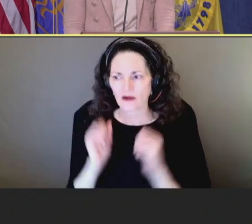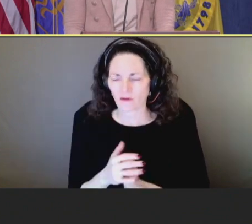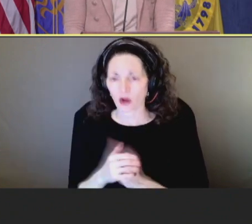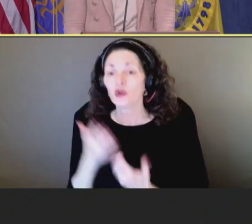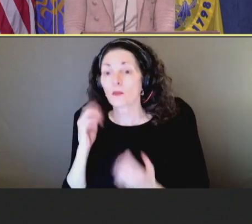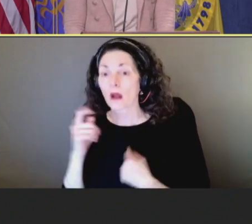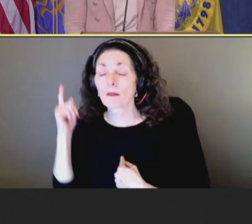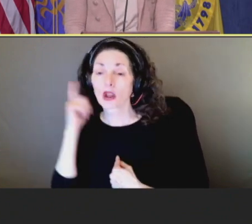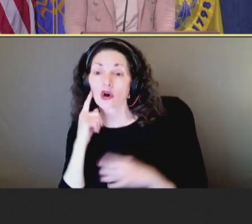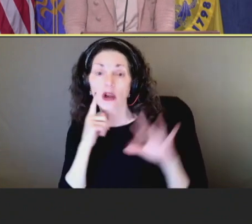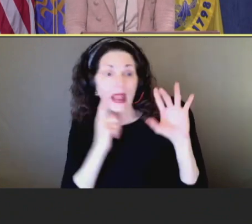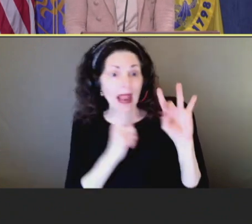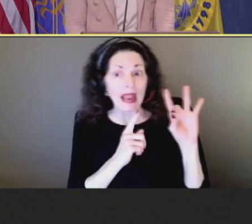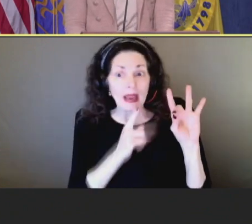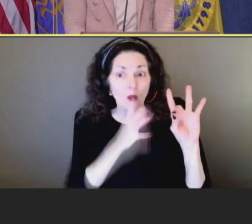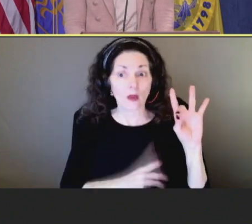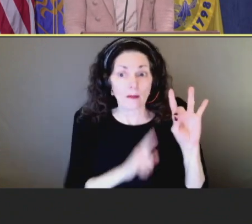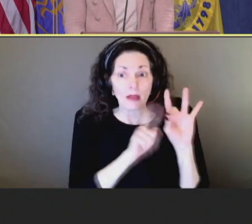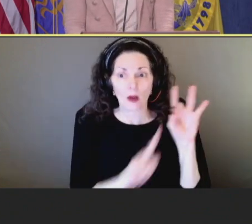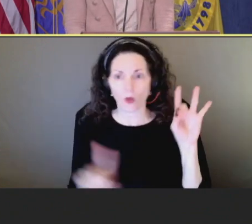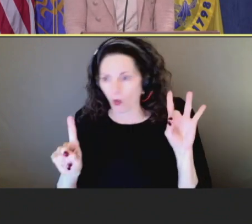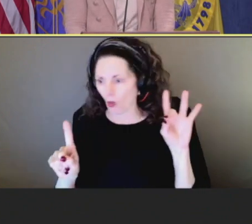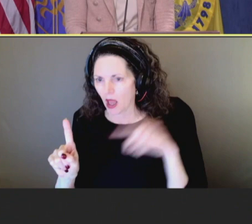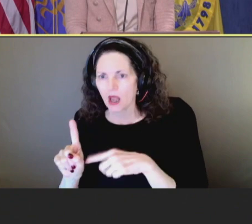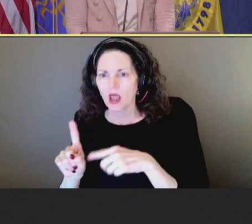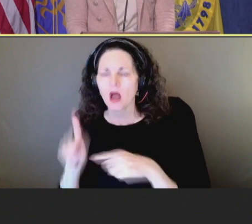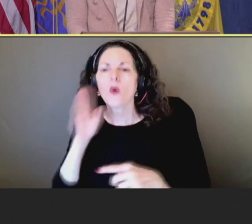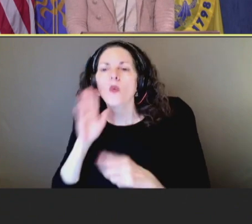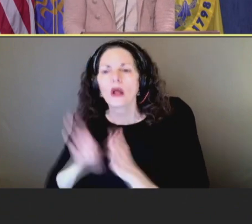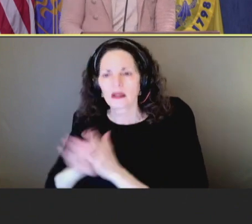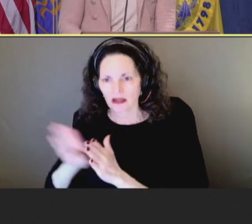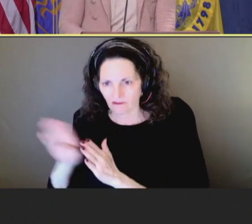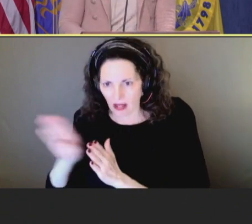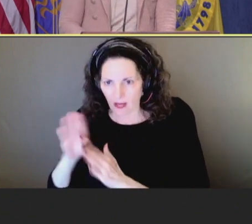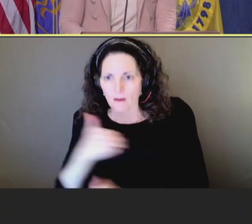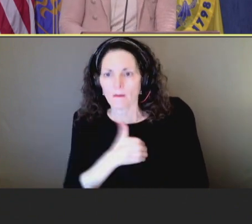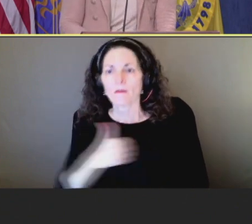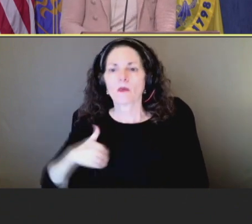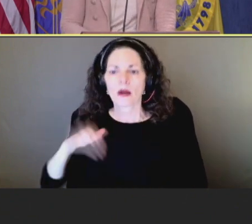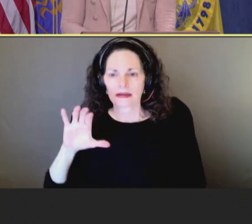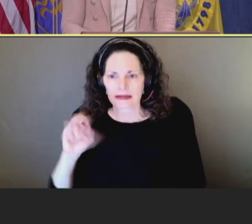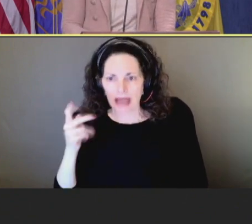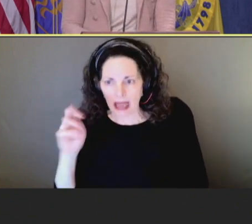the U.S. have a chance of developing breast cancer in her lifetime. And one in three is